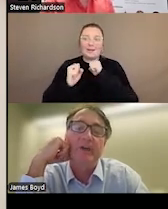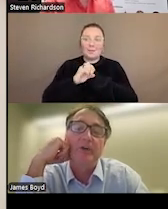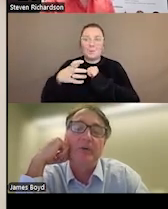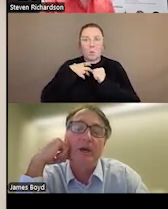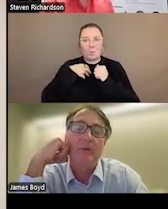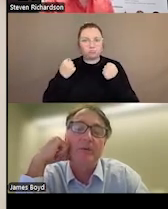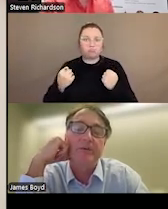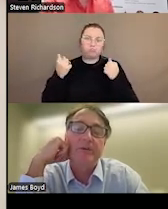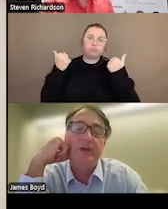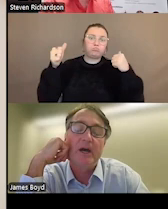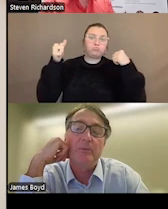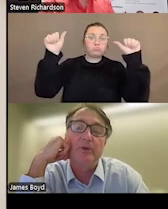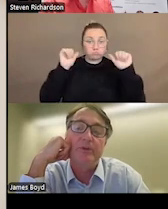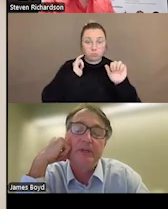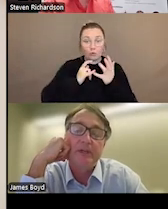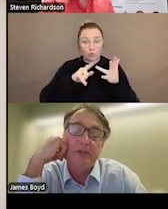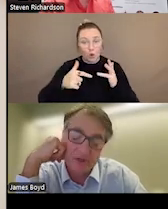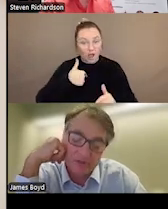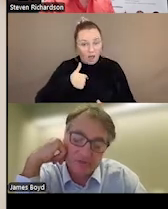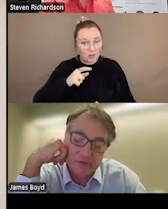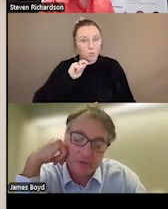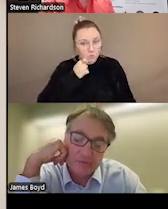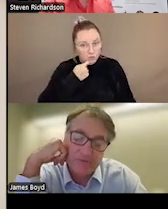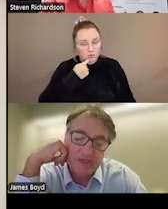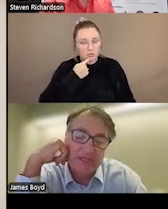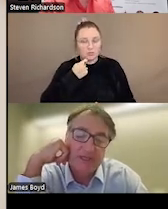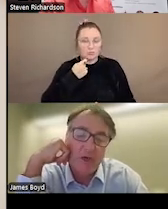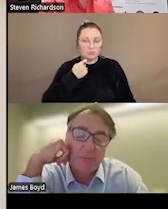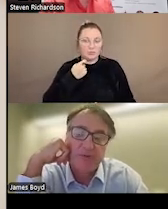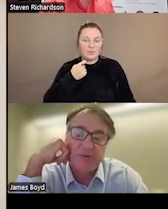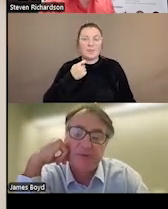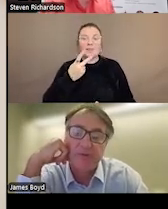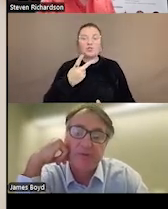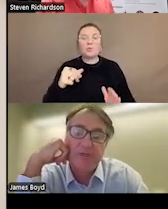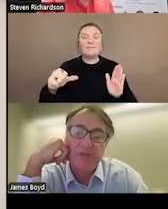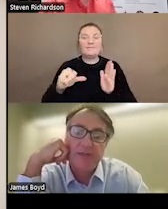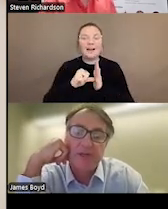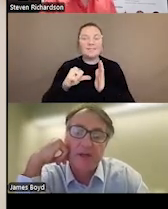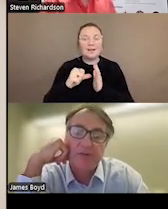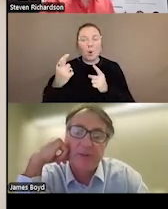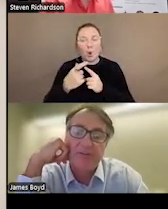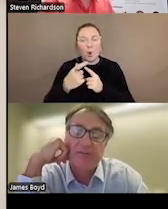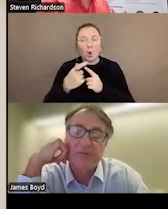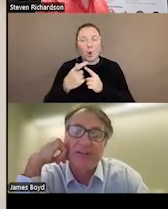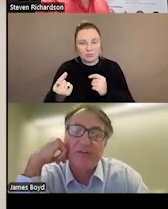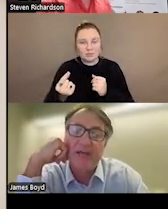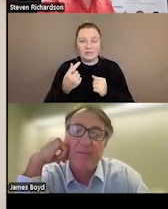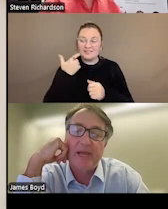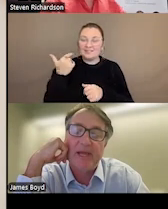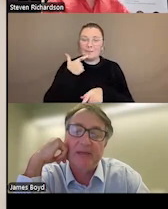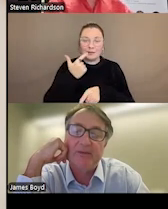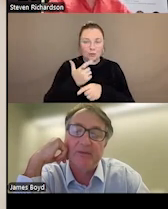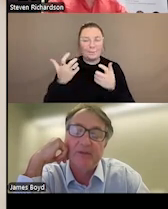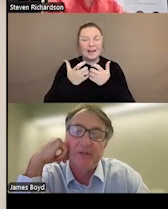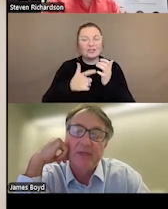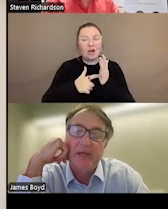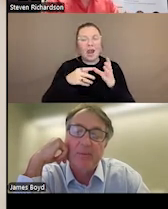So, I would? Those two funding options that I have just mentioned, MATCH Lab and